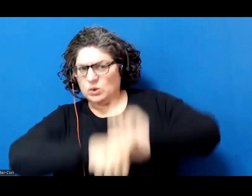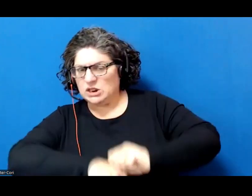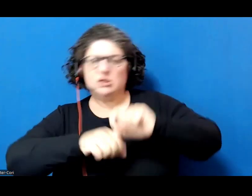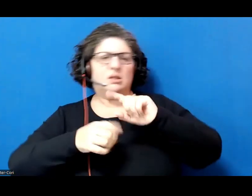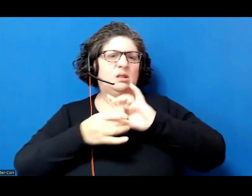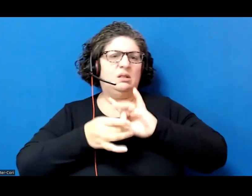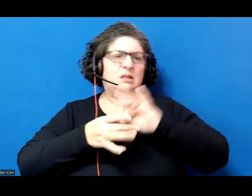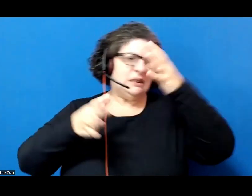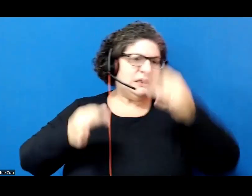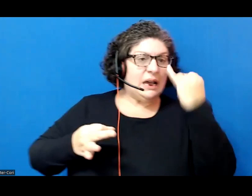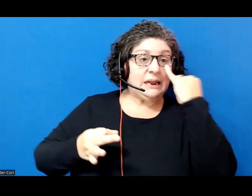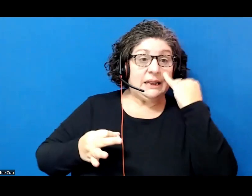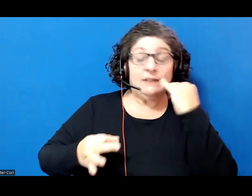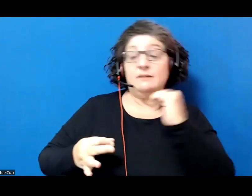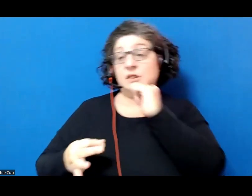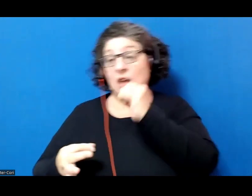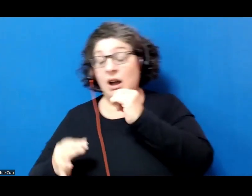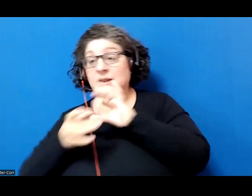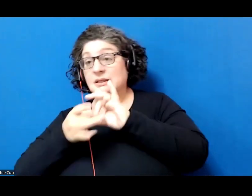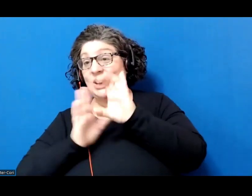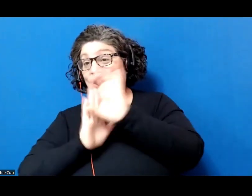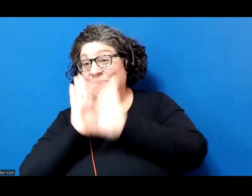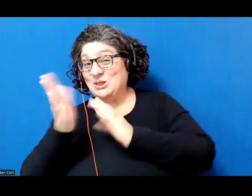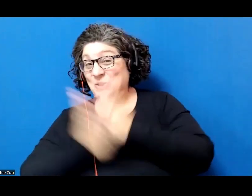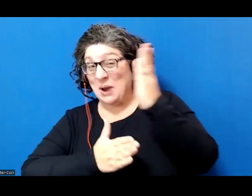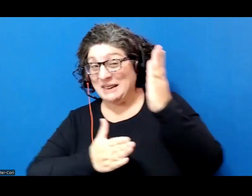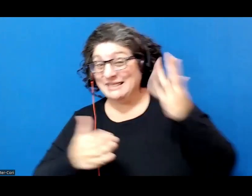deciding what is and is not a constitutional right?